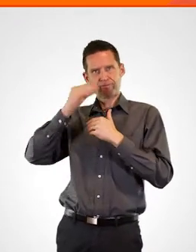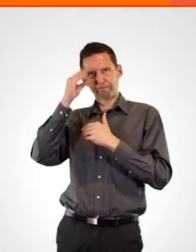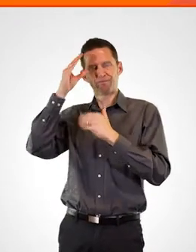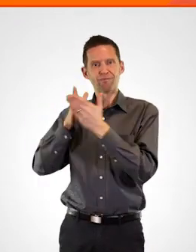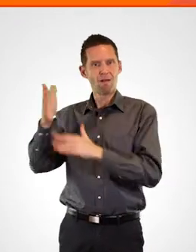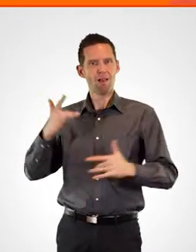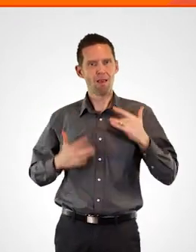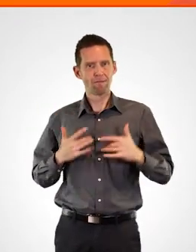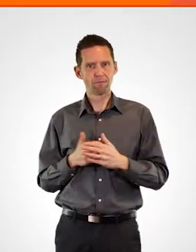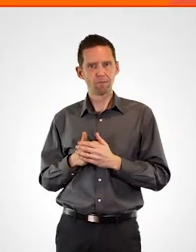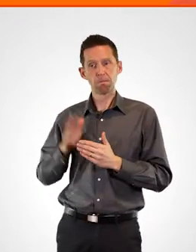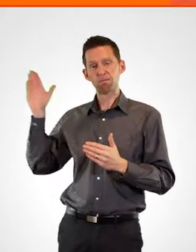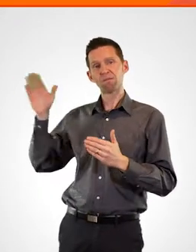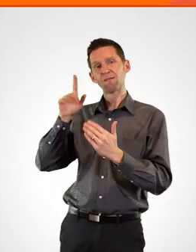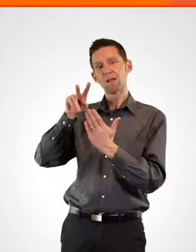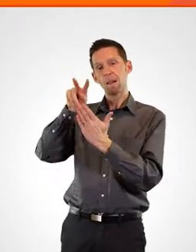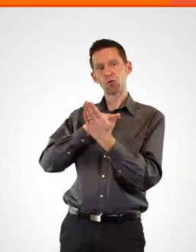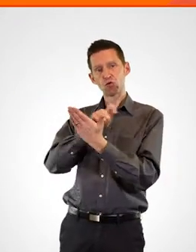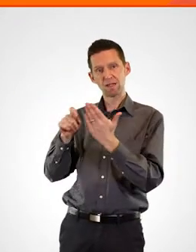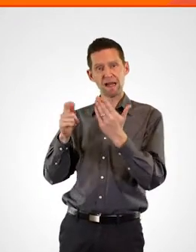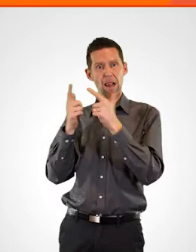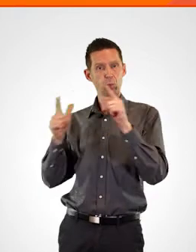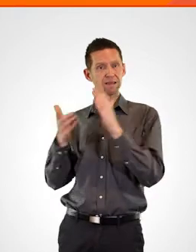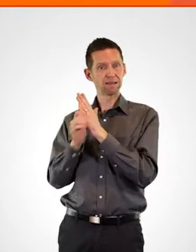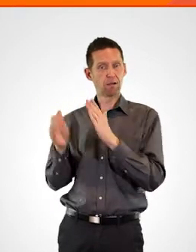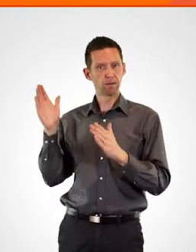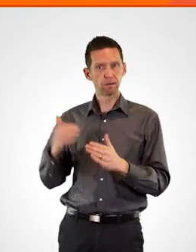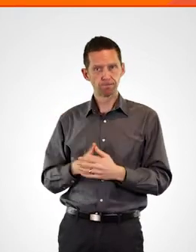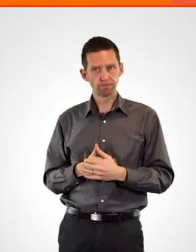For example, here's how it works for literacy and language skills.